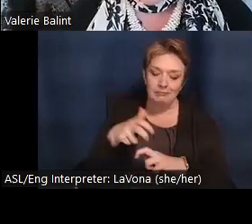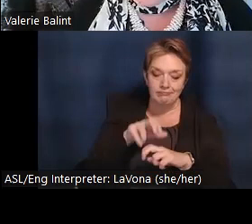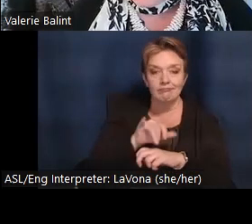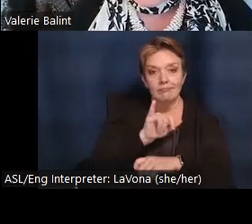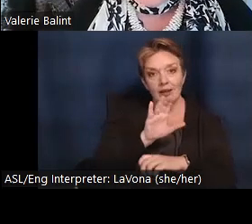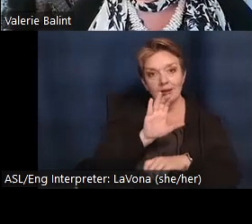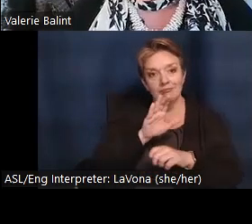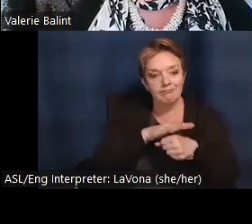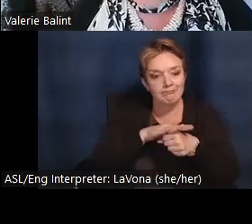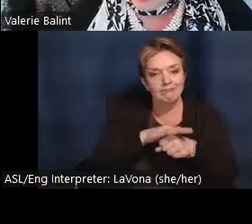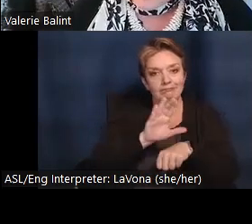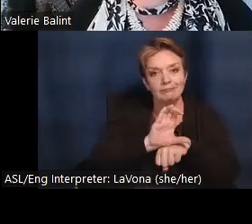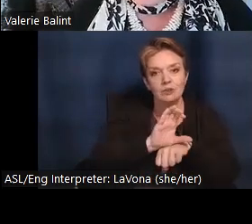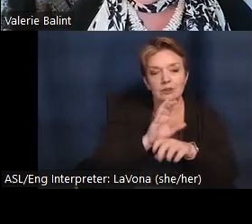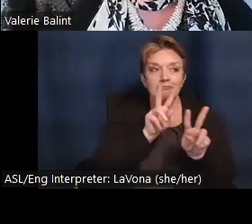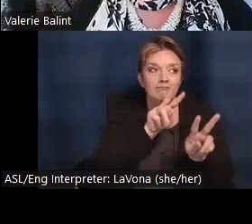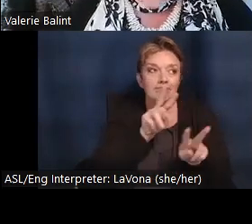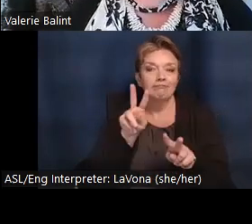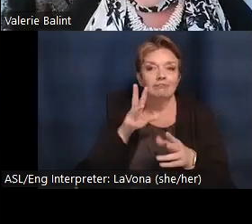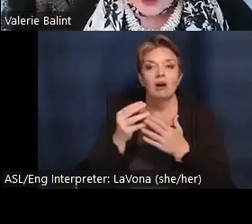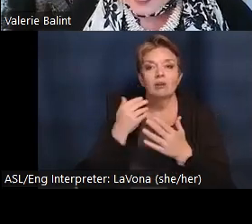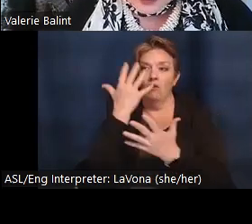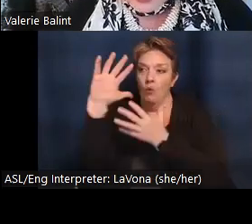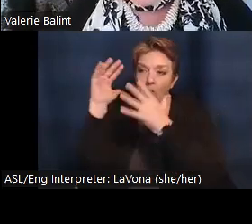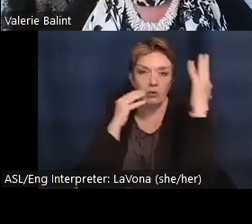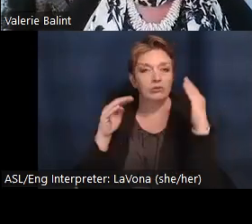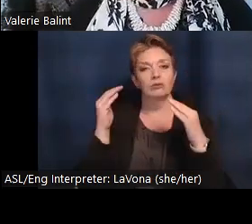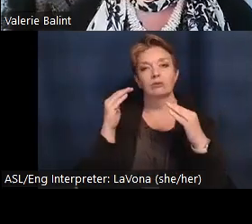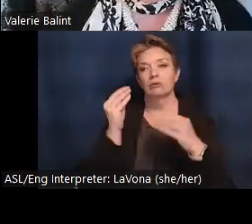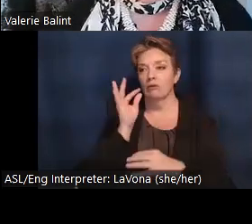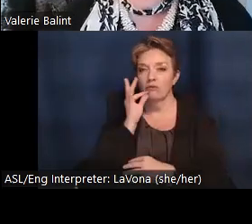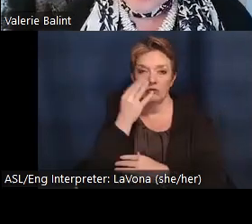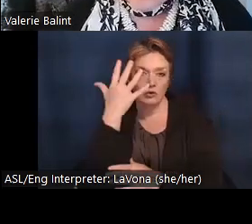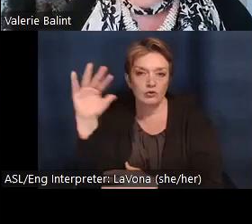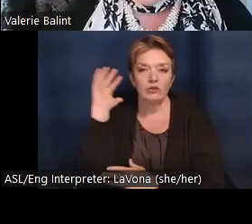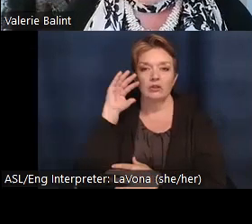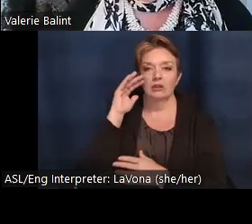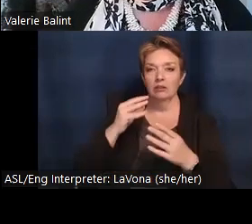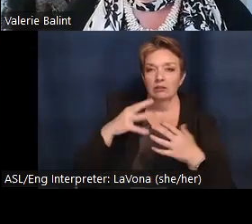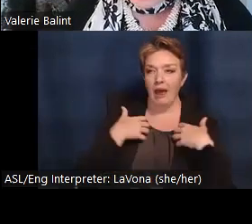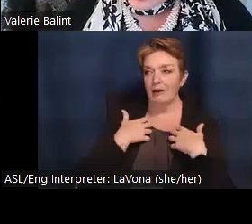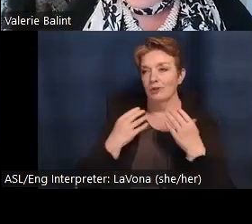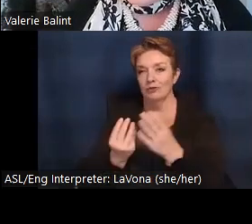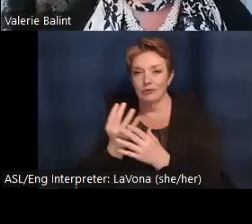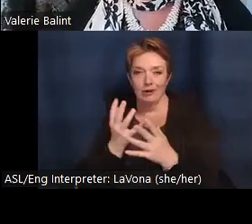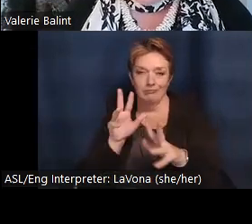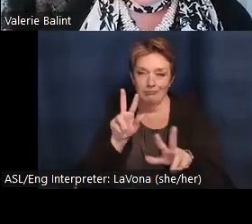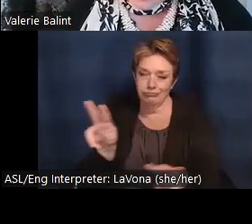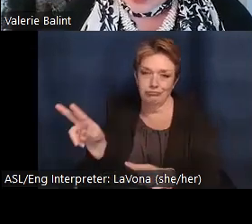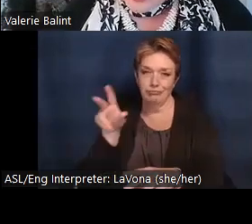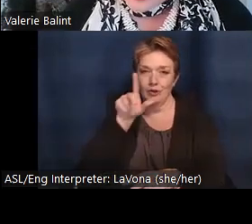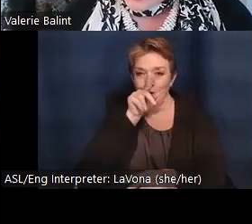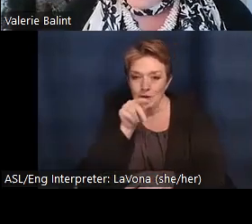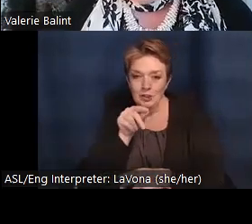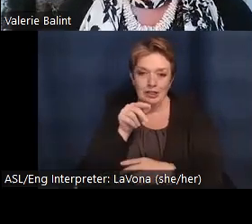orchards, gardens, and live animals: Churro sheep, goats, chickens, and even burros.